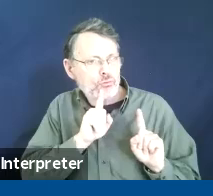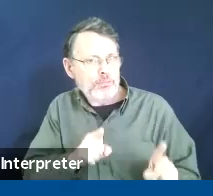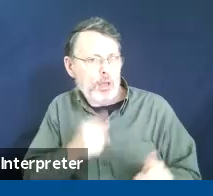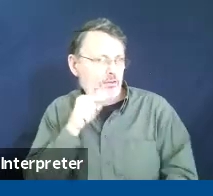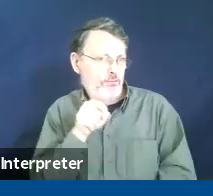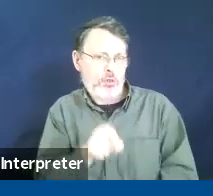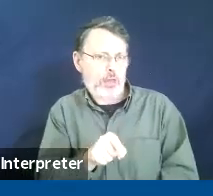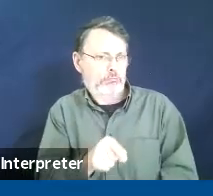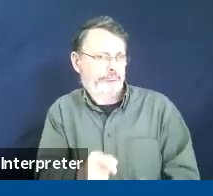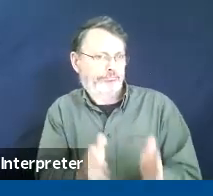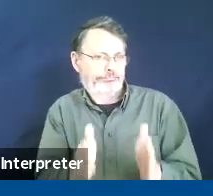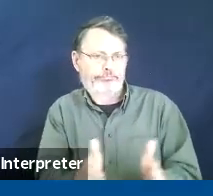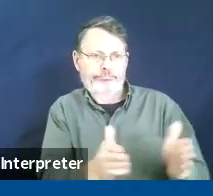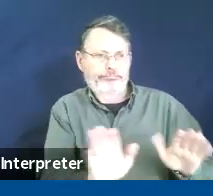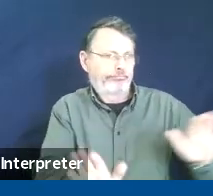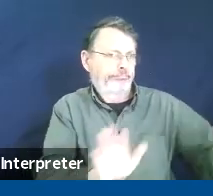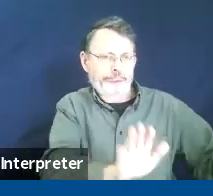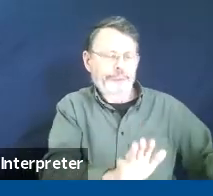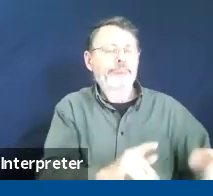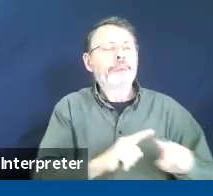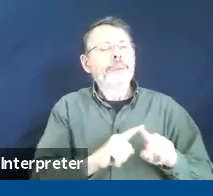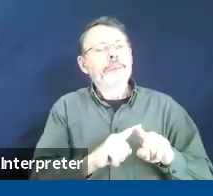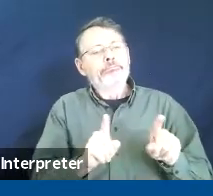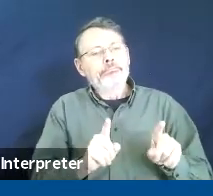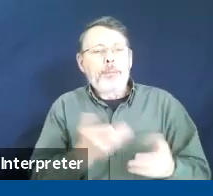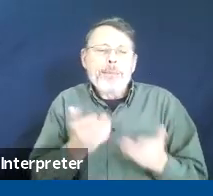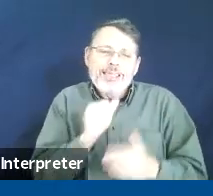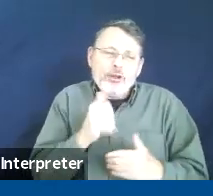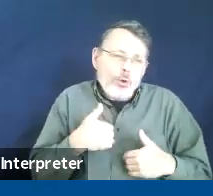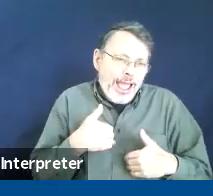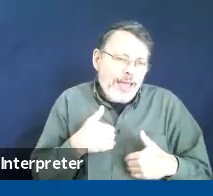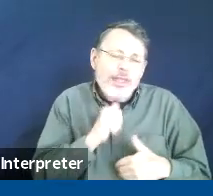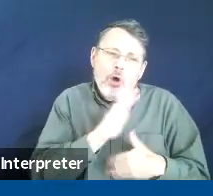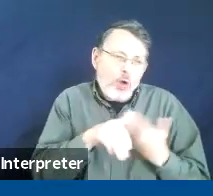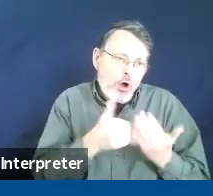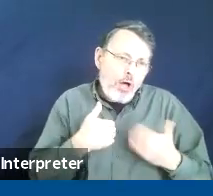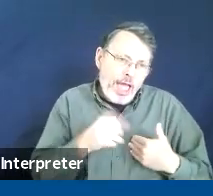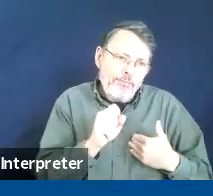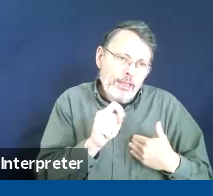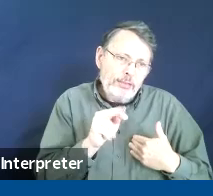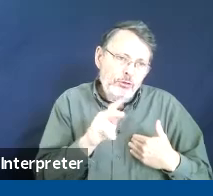say that while there may not be a strike team in every state, there are teams of individuals